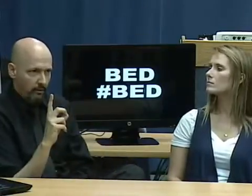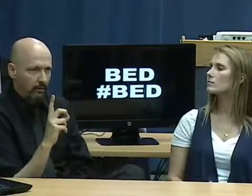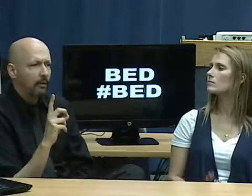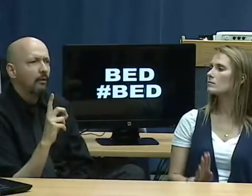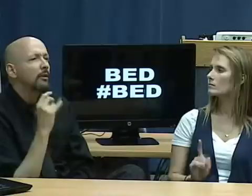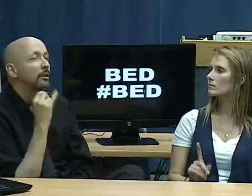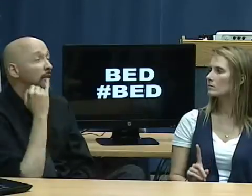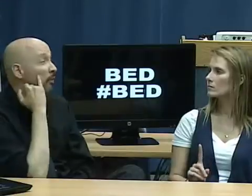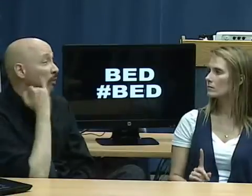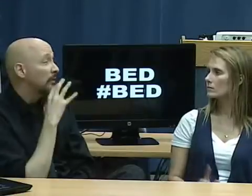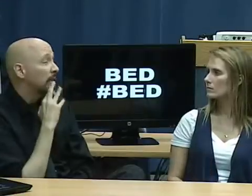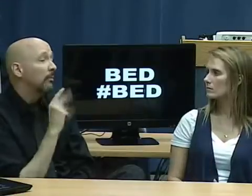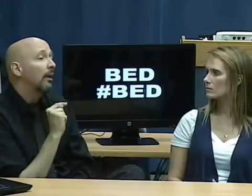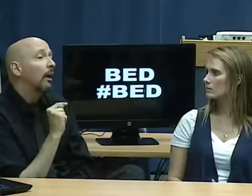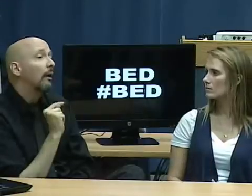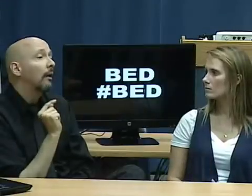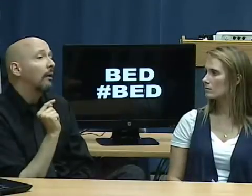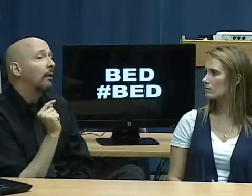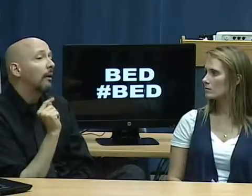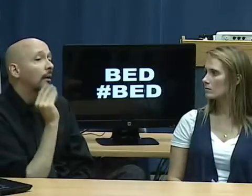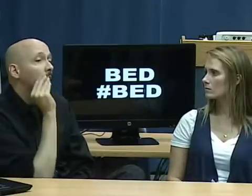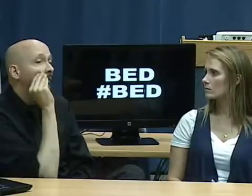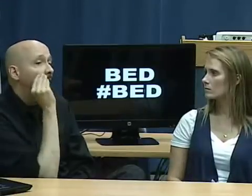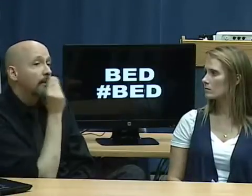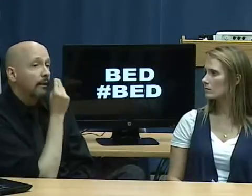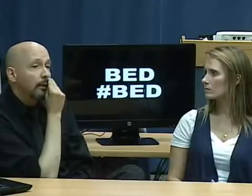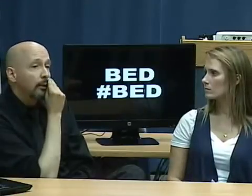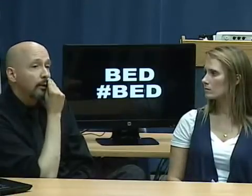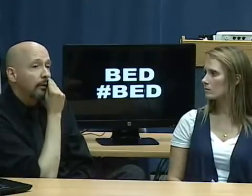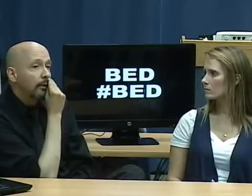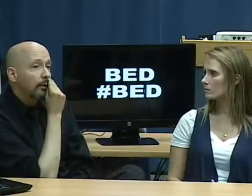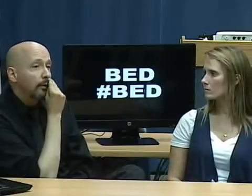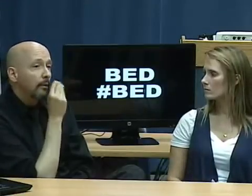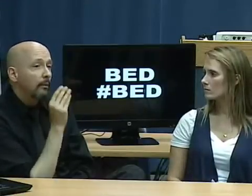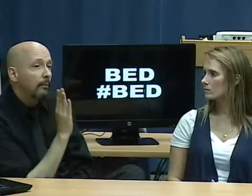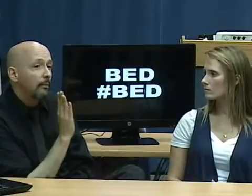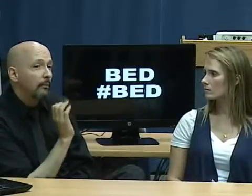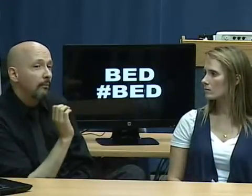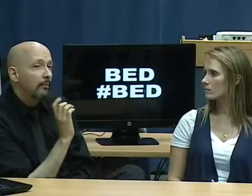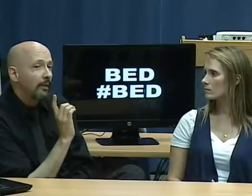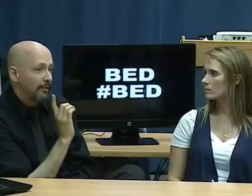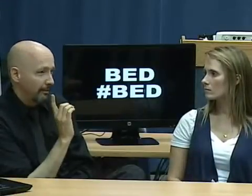But what if I am talking about a... flower B-E-D?